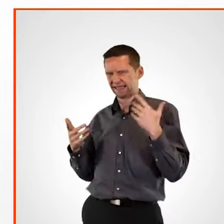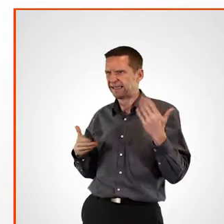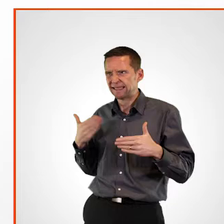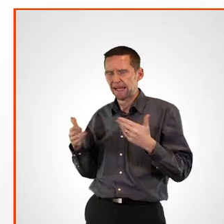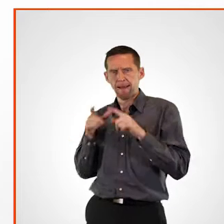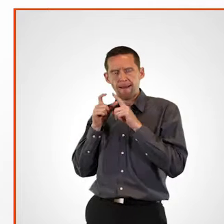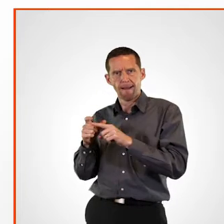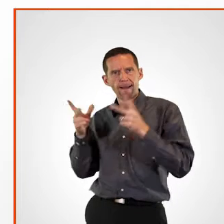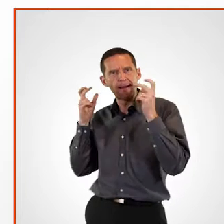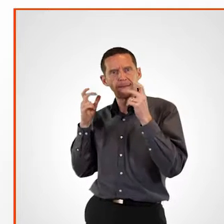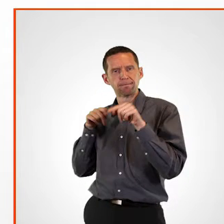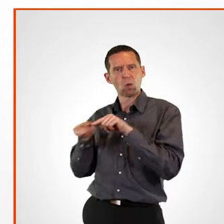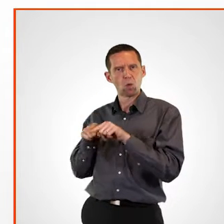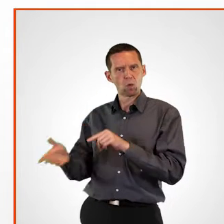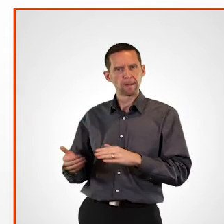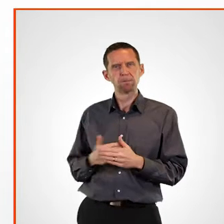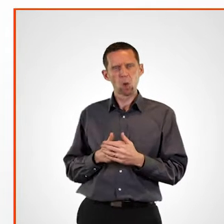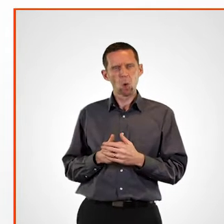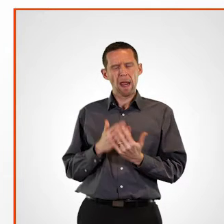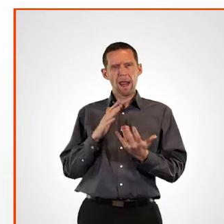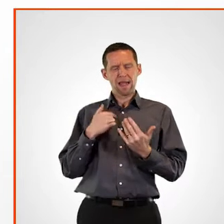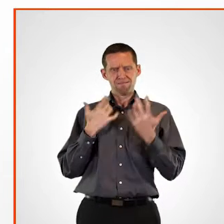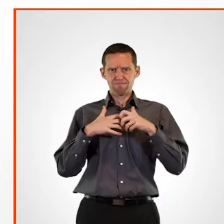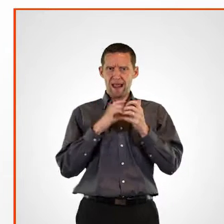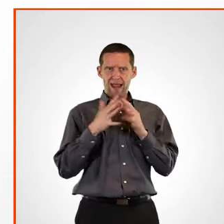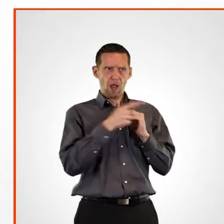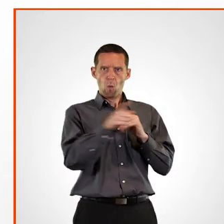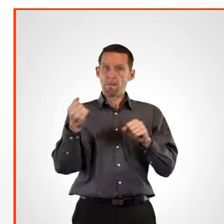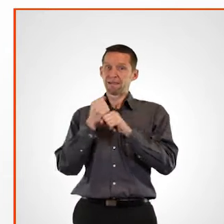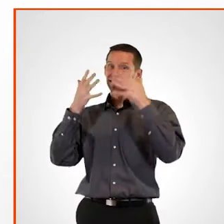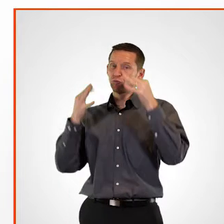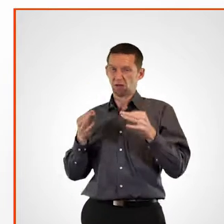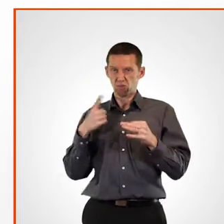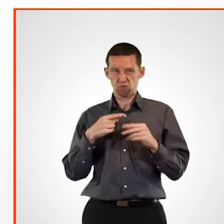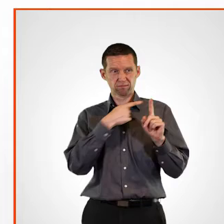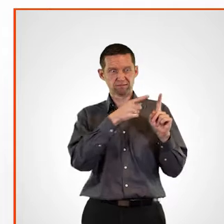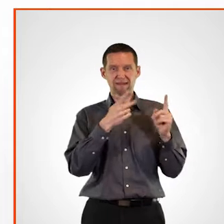So we talked about what, you know, how they were making those decisions because in a large part it was coming from them.